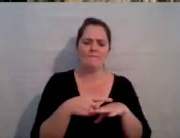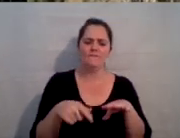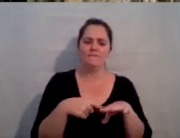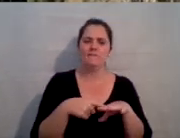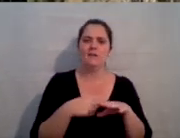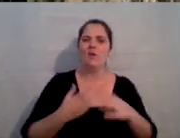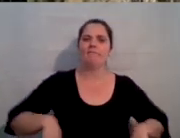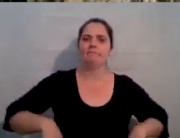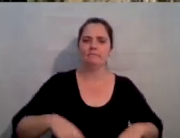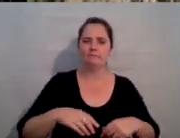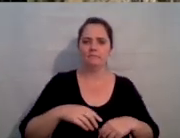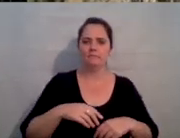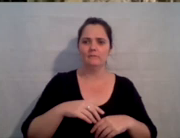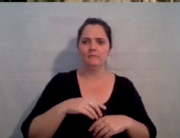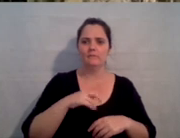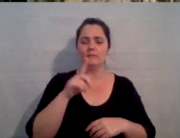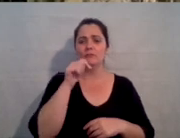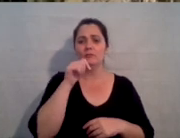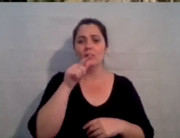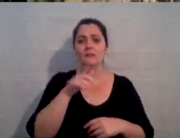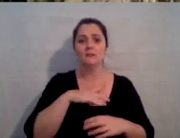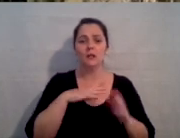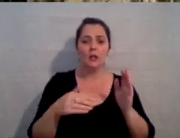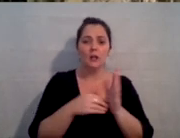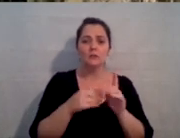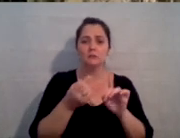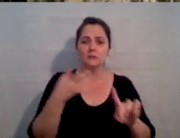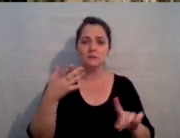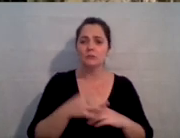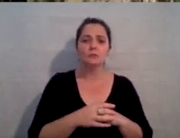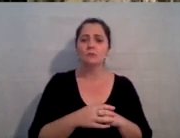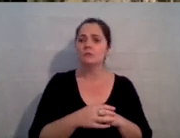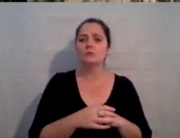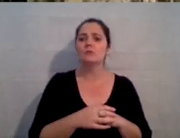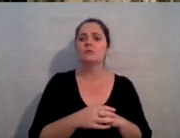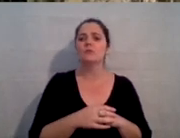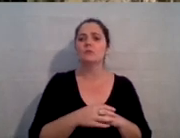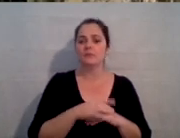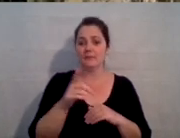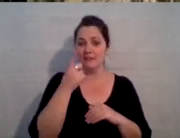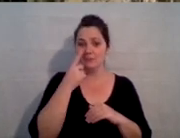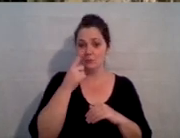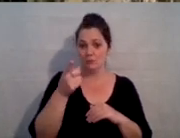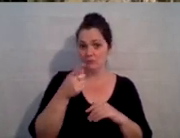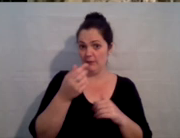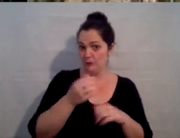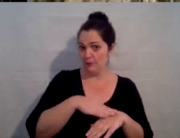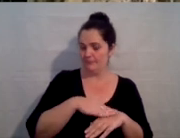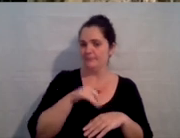You don't need a lot of information so if you're not too busy with your own drawing you'll see how I come right down here to Rachel's foot there her load bearing